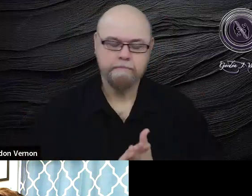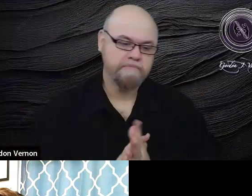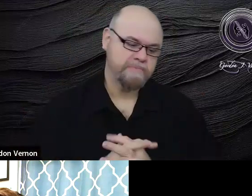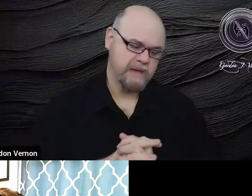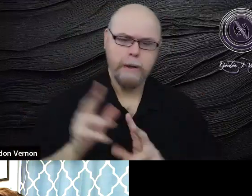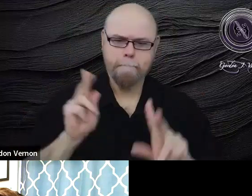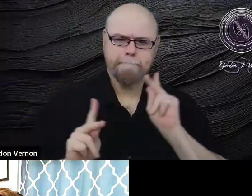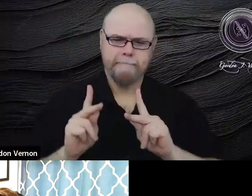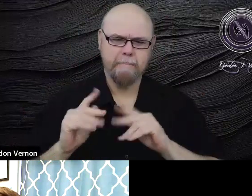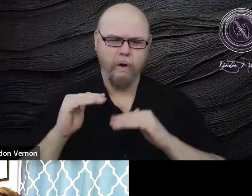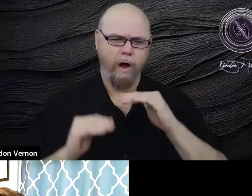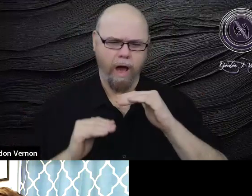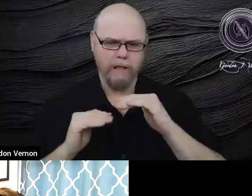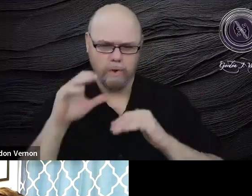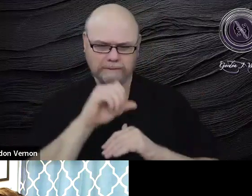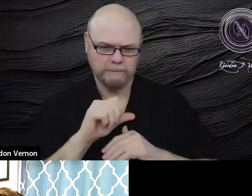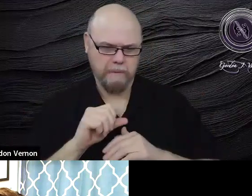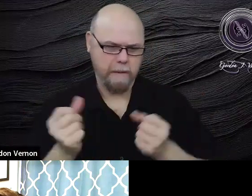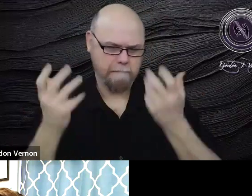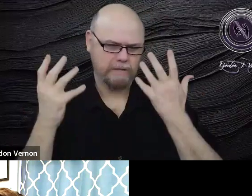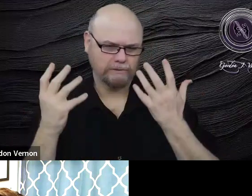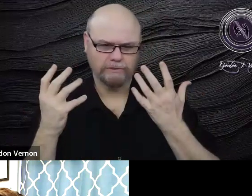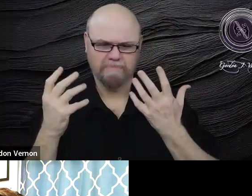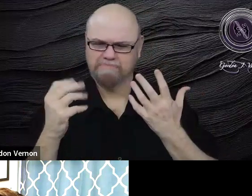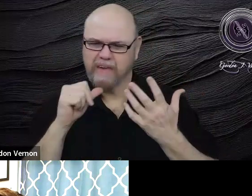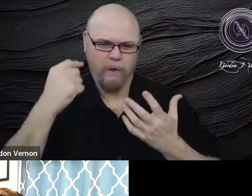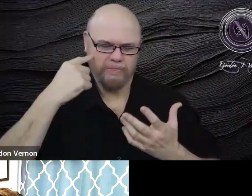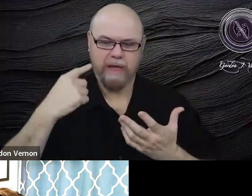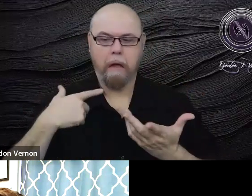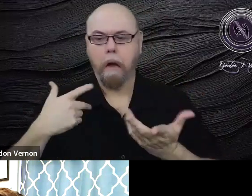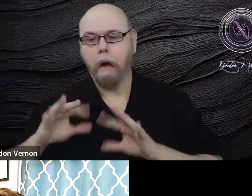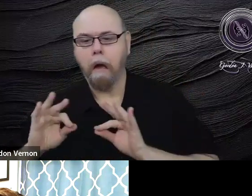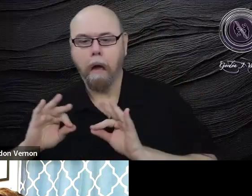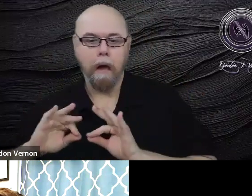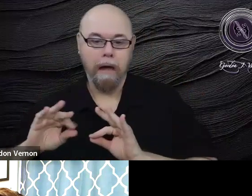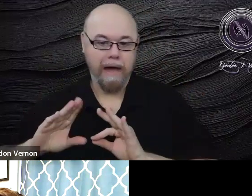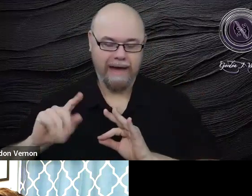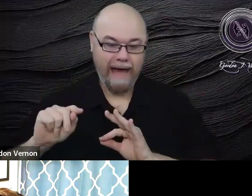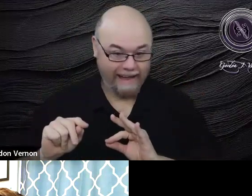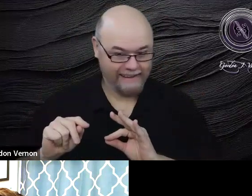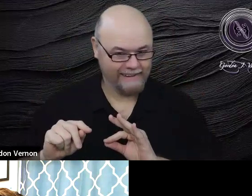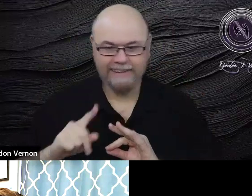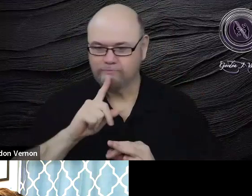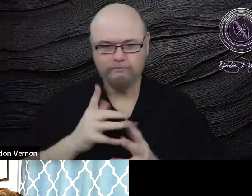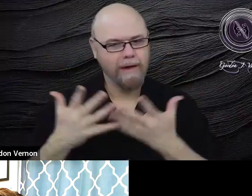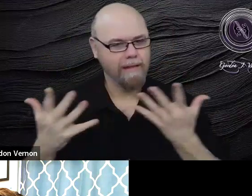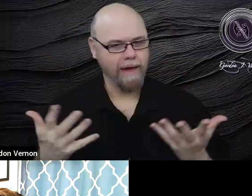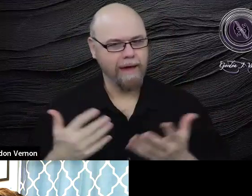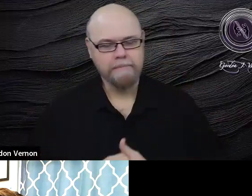where they are still able to perform correct with 50%. And if we divide our sample into participants